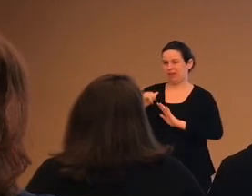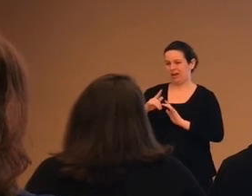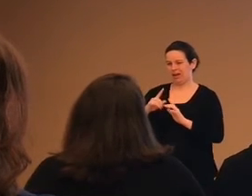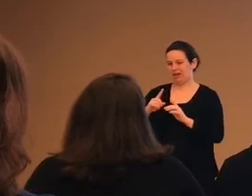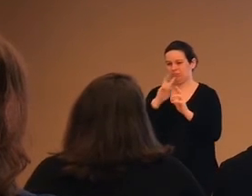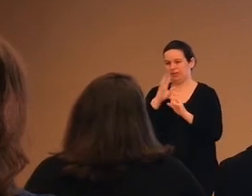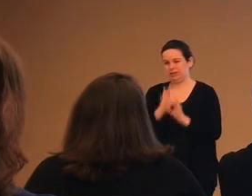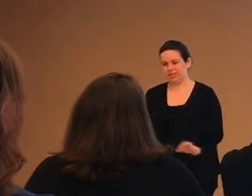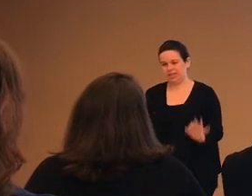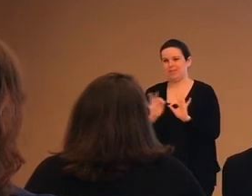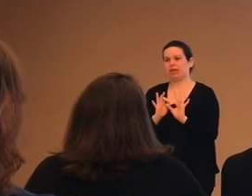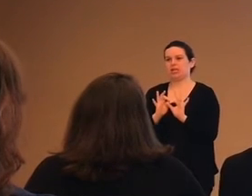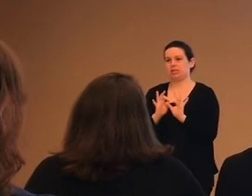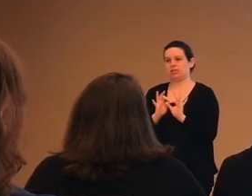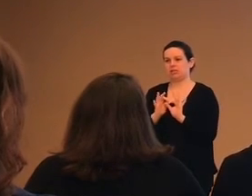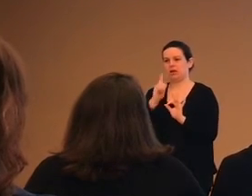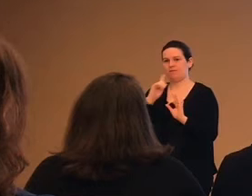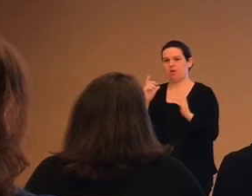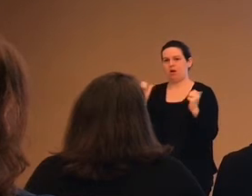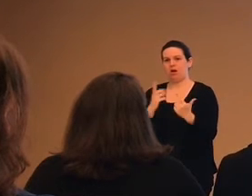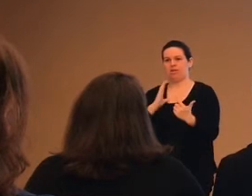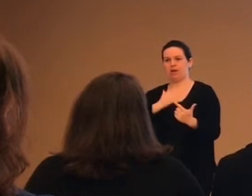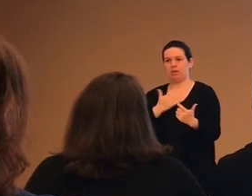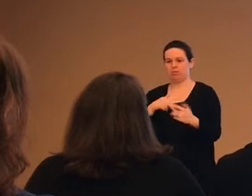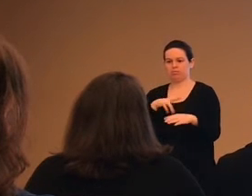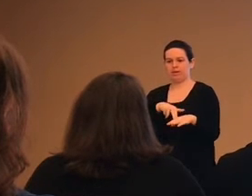natural and cultural resources in our national story, so